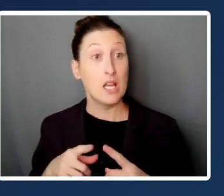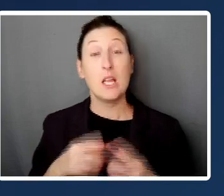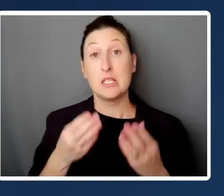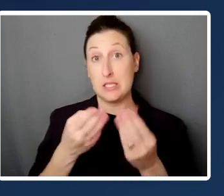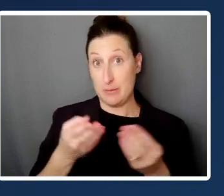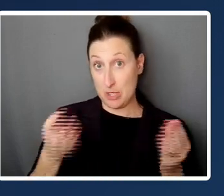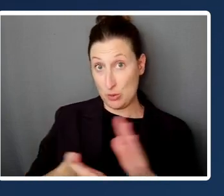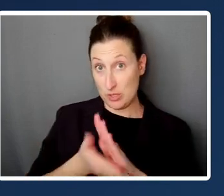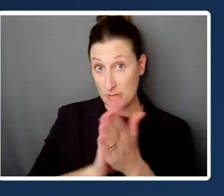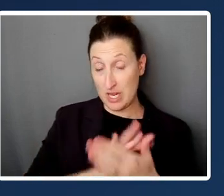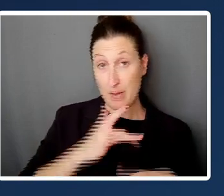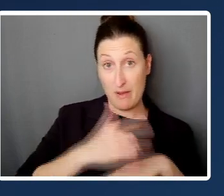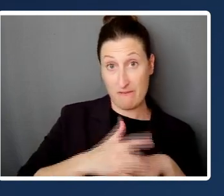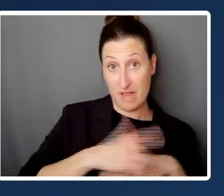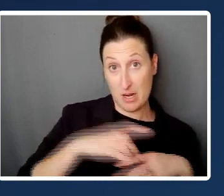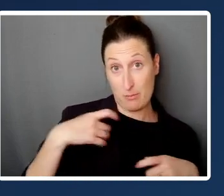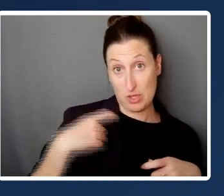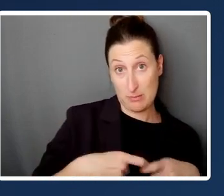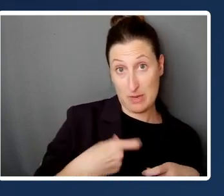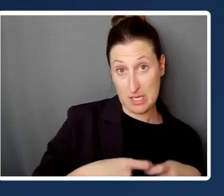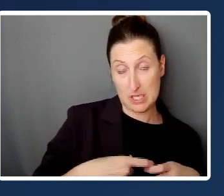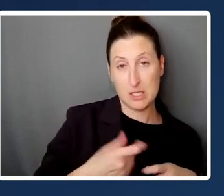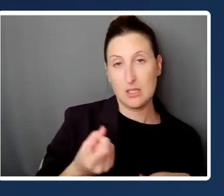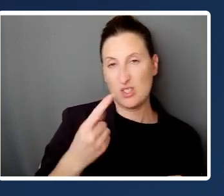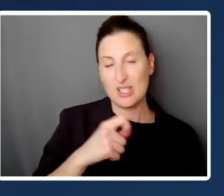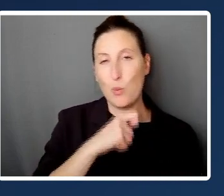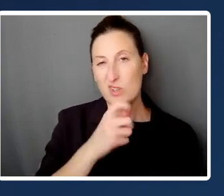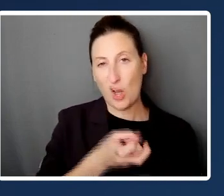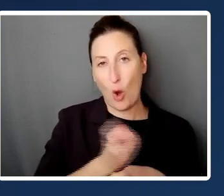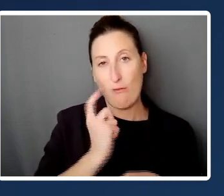it wasn't a linguistic departure for me. So, I was still able to do what I needed